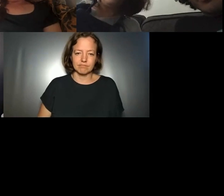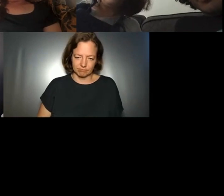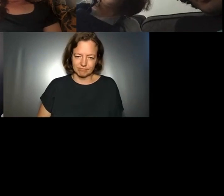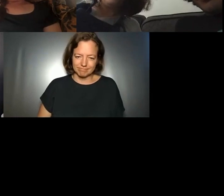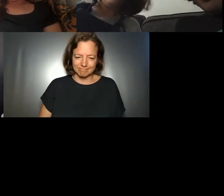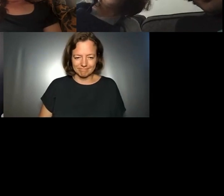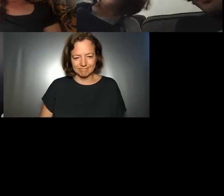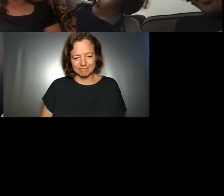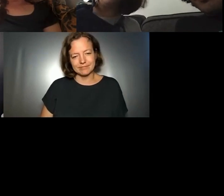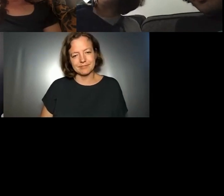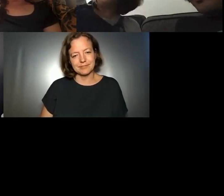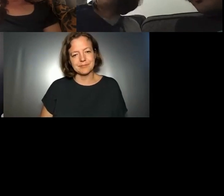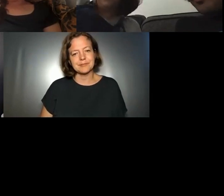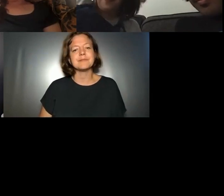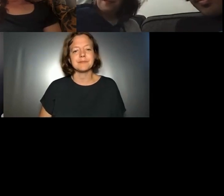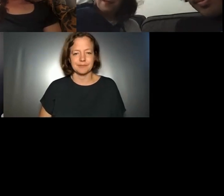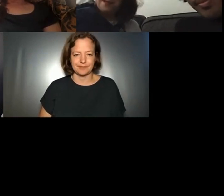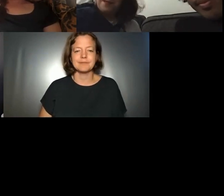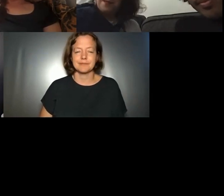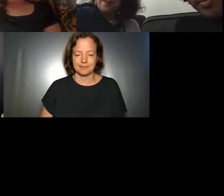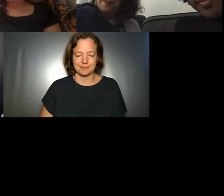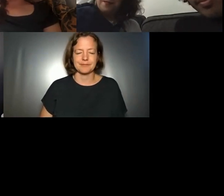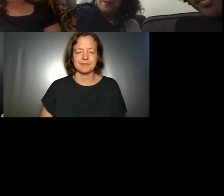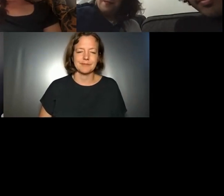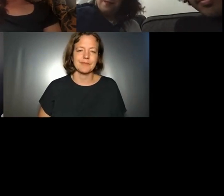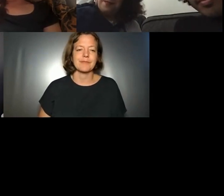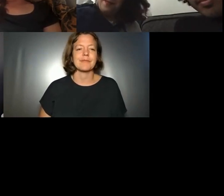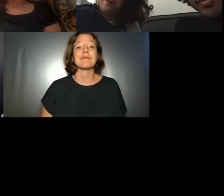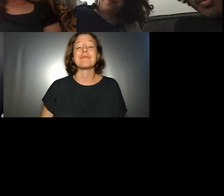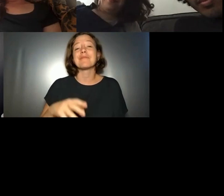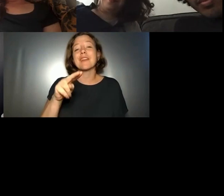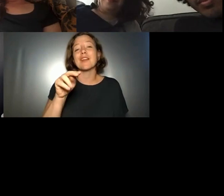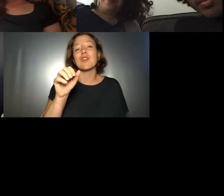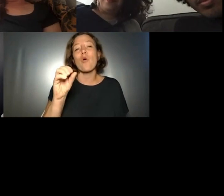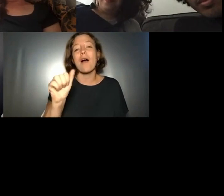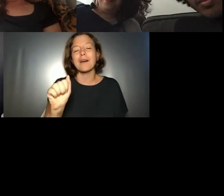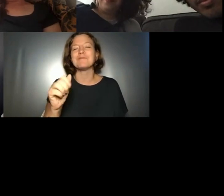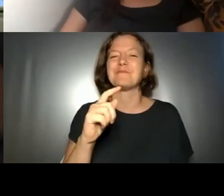Noa Winter: Yes. Maybe I want to add one sentence, because: